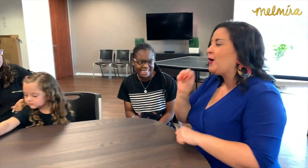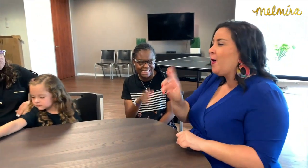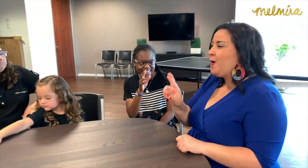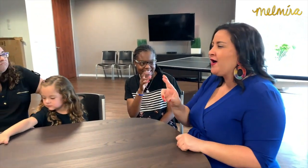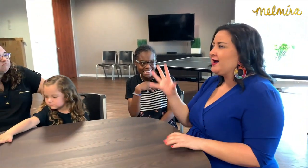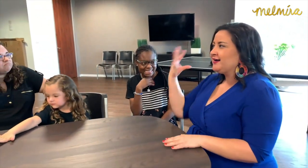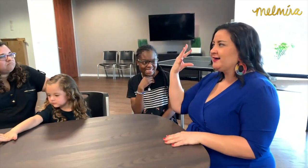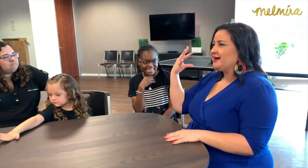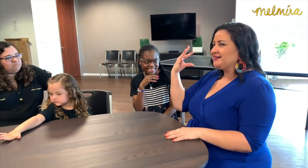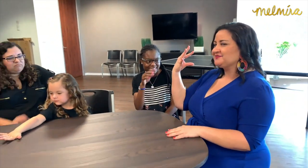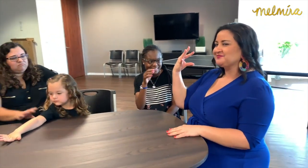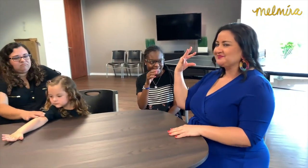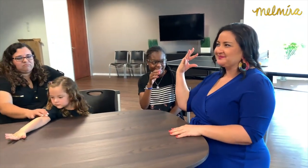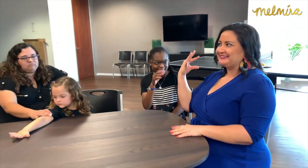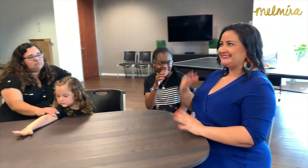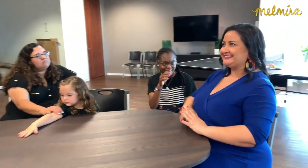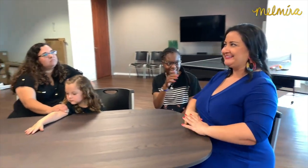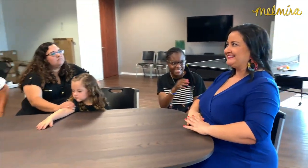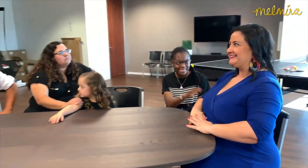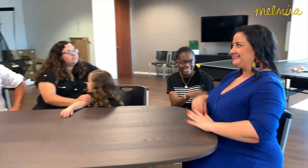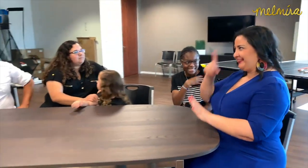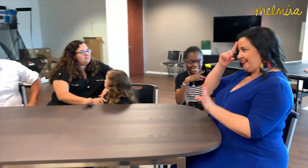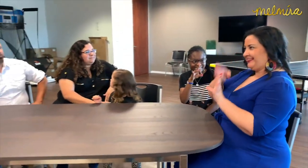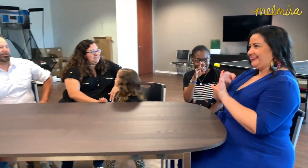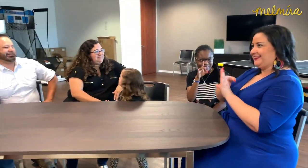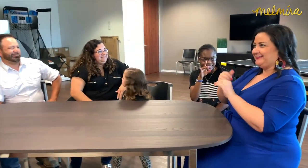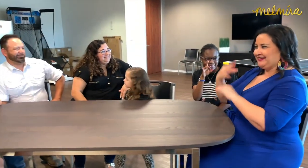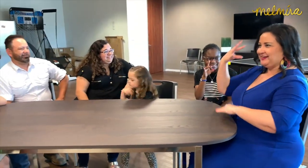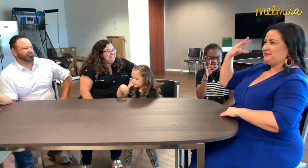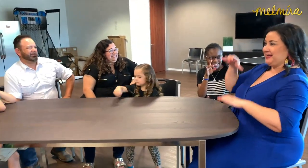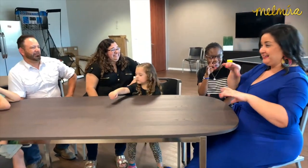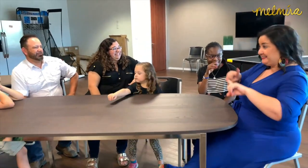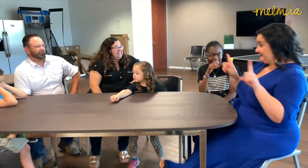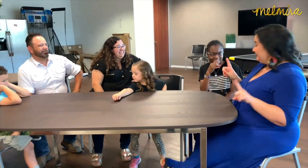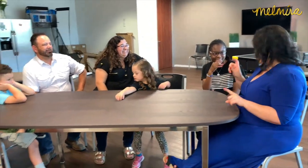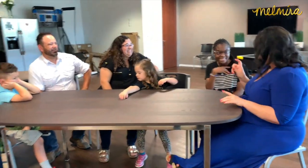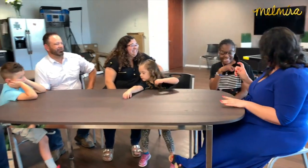or did you act differently than who you actually are?